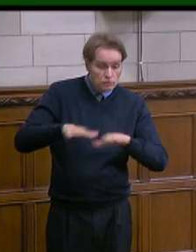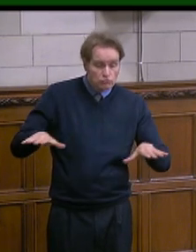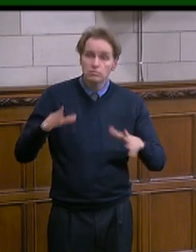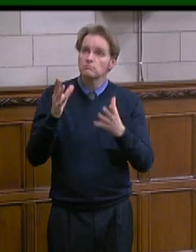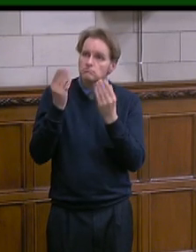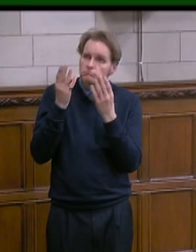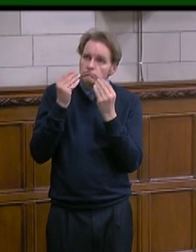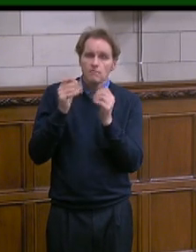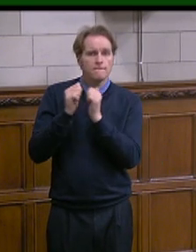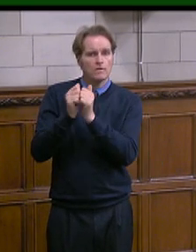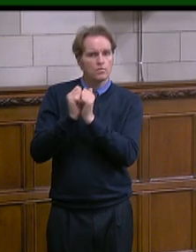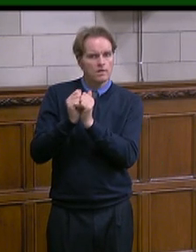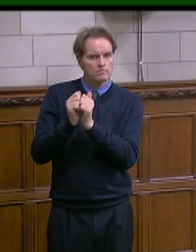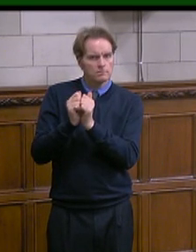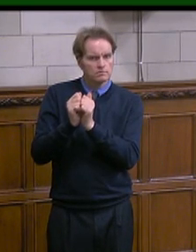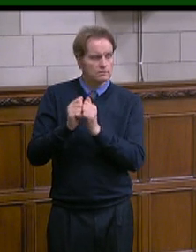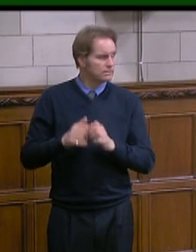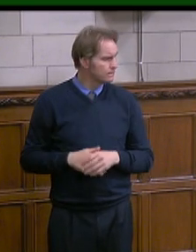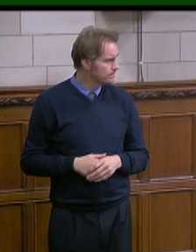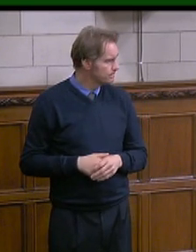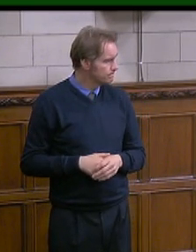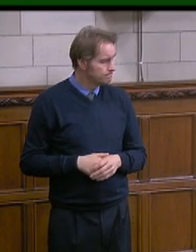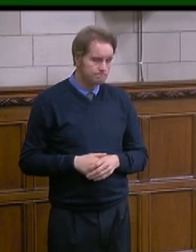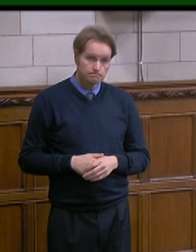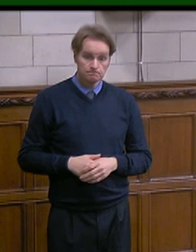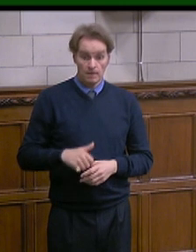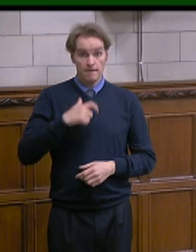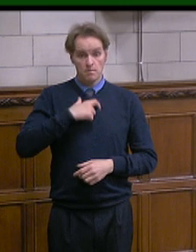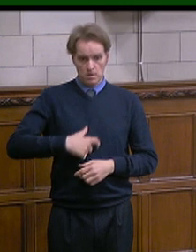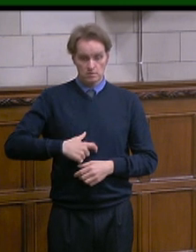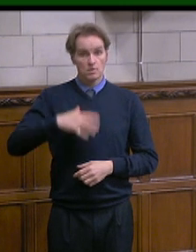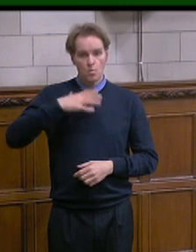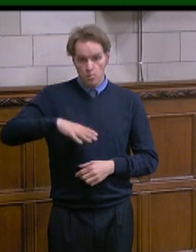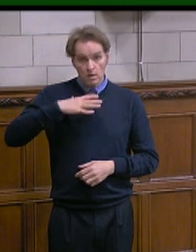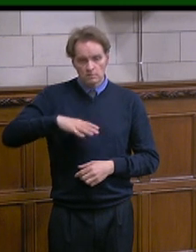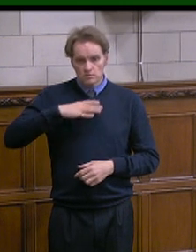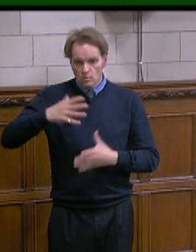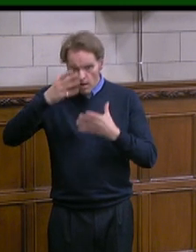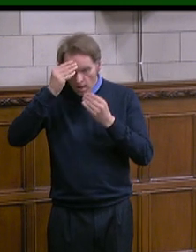We recognise that some who wish to take a qualification in BSL will do so to communicate